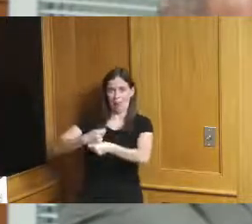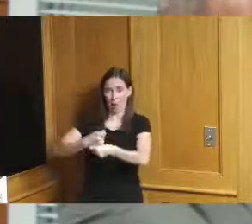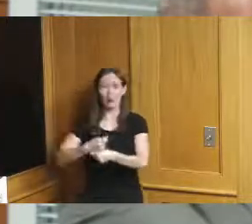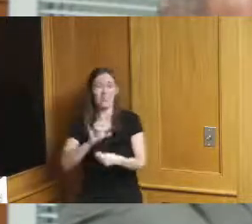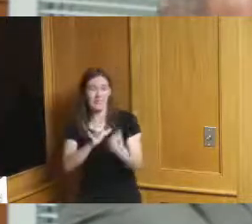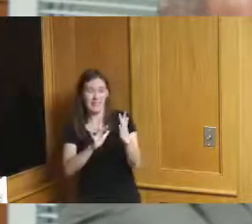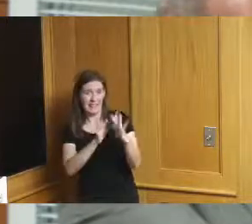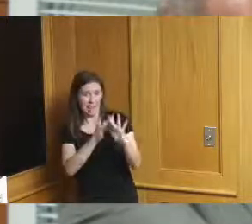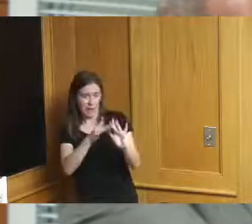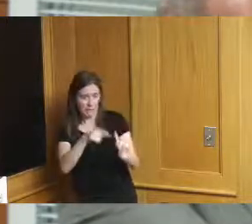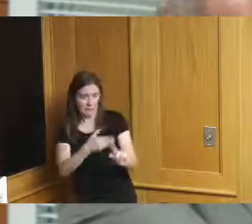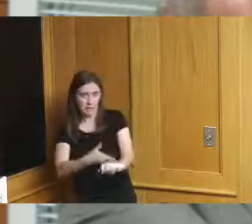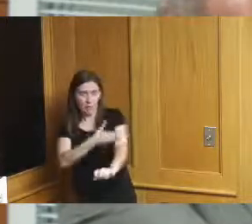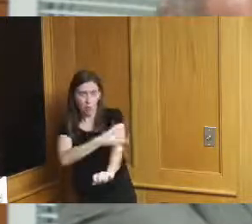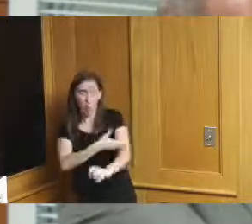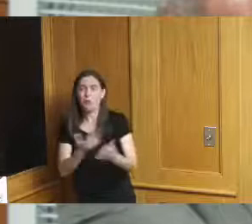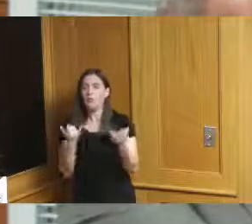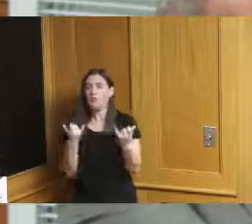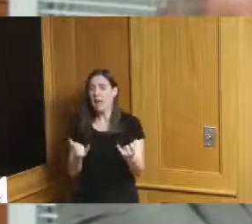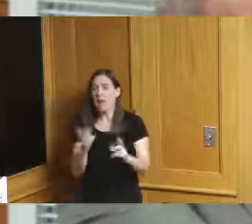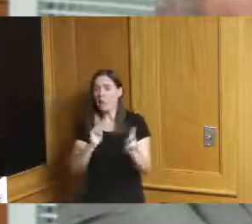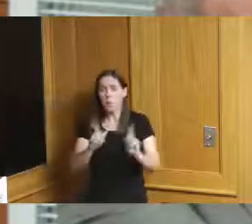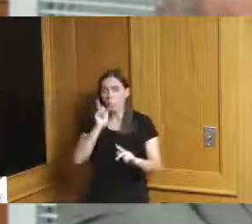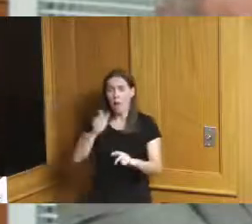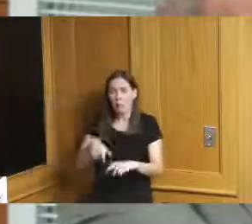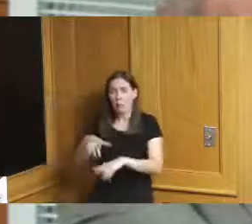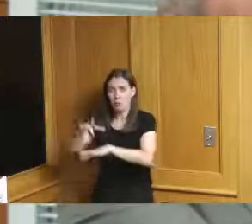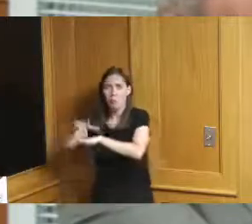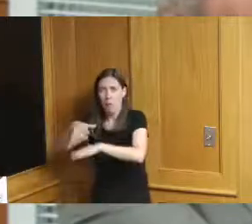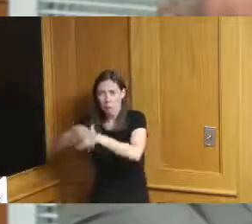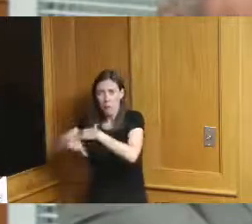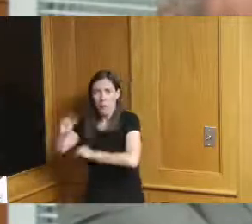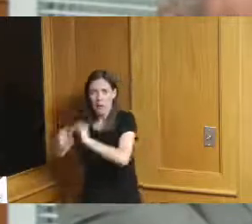that thing can change to people don't have to walk into their office they can do it online